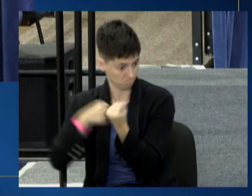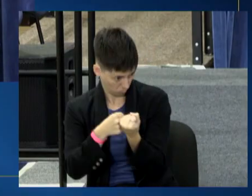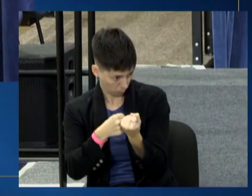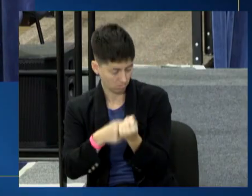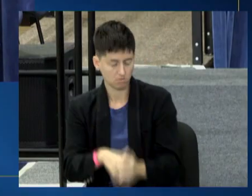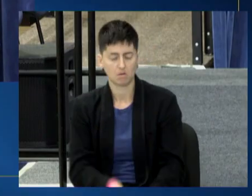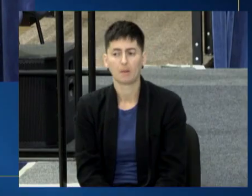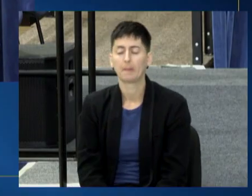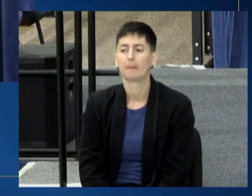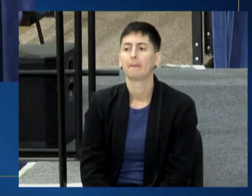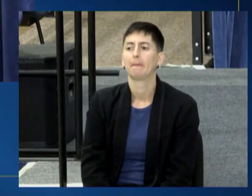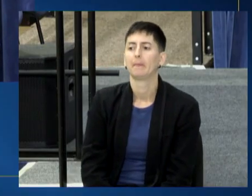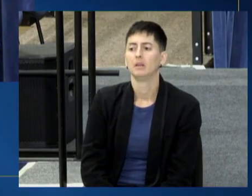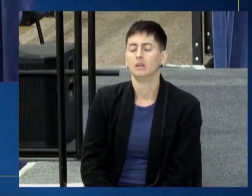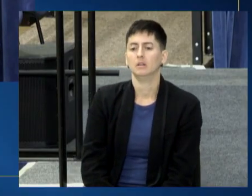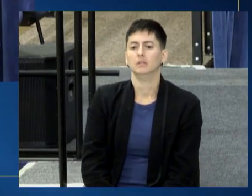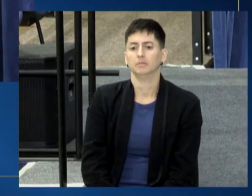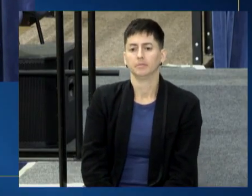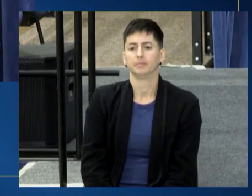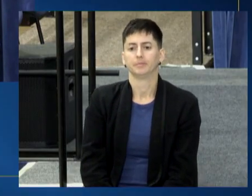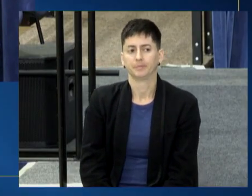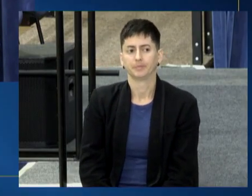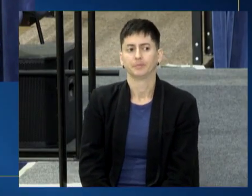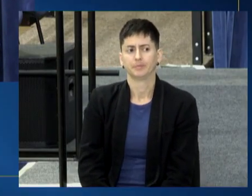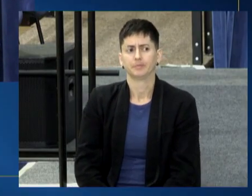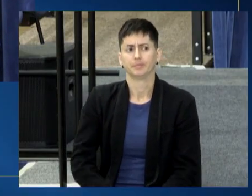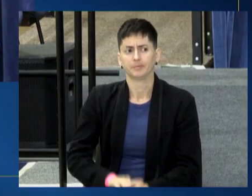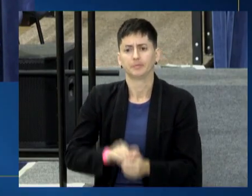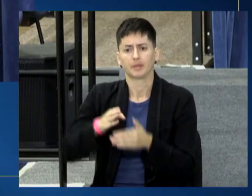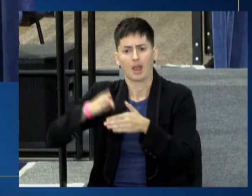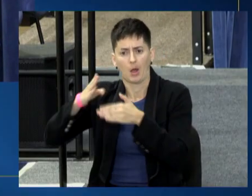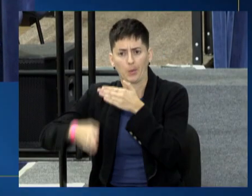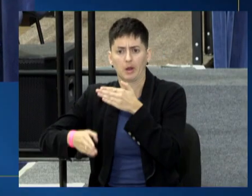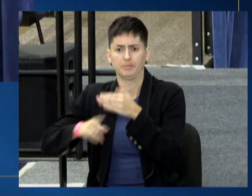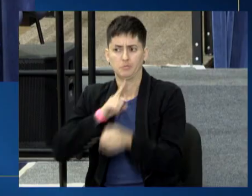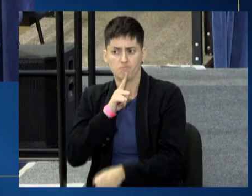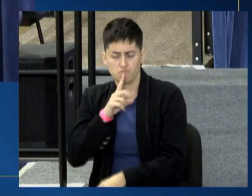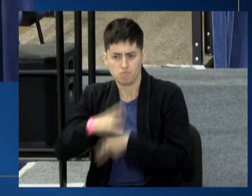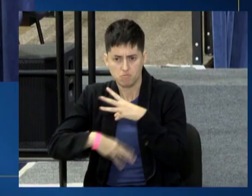the real world? Things like time-to-treatment discontinuation, time-to-next treatment. What does